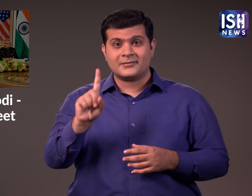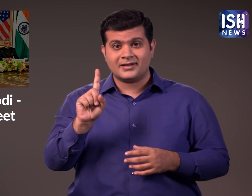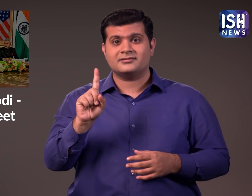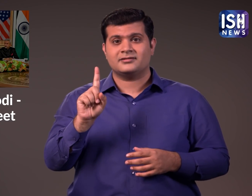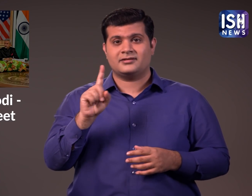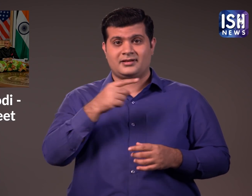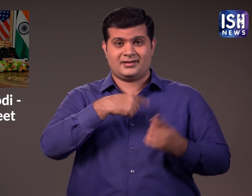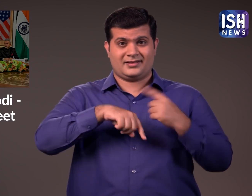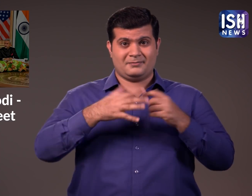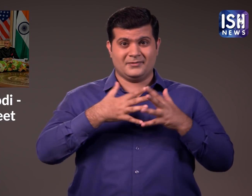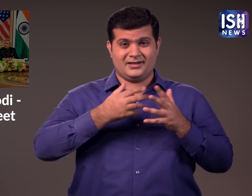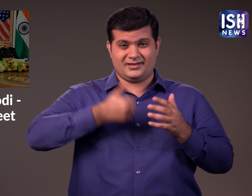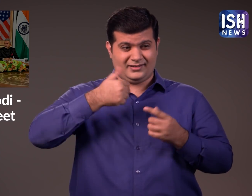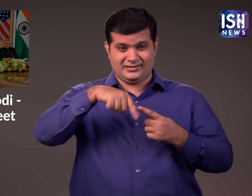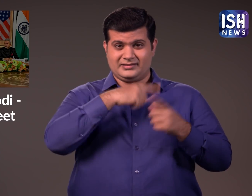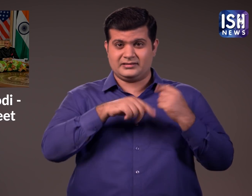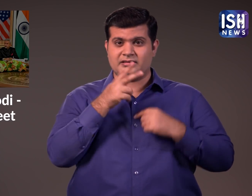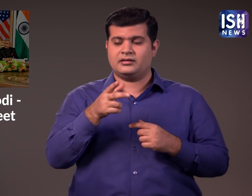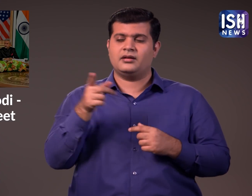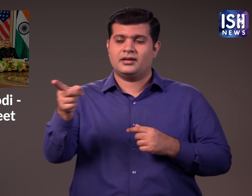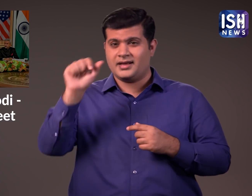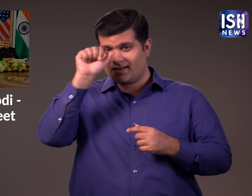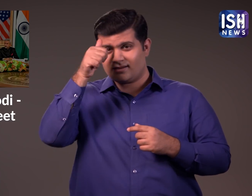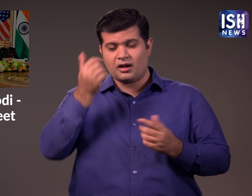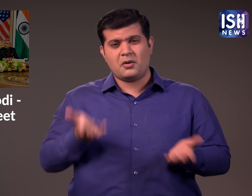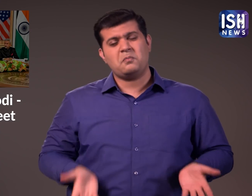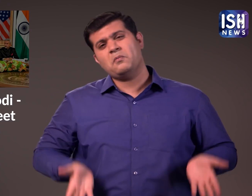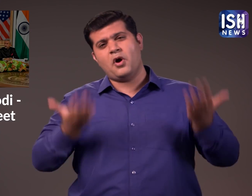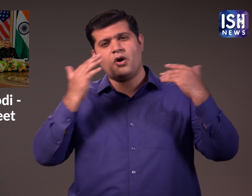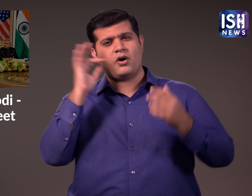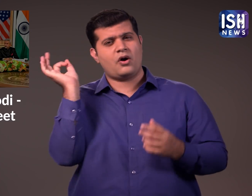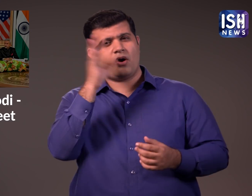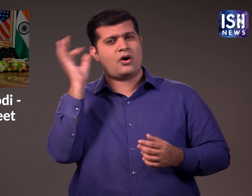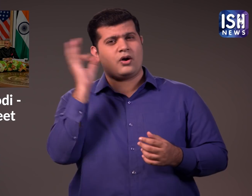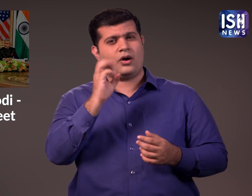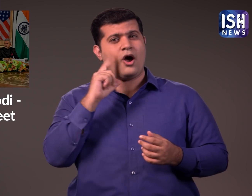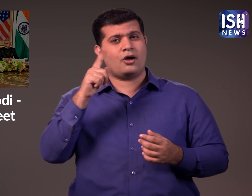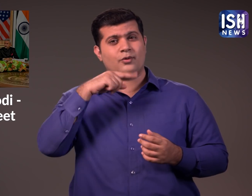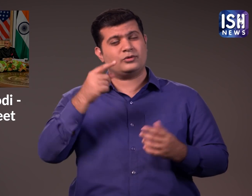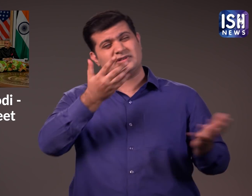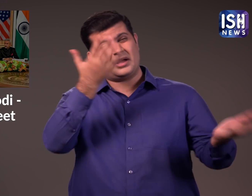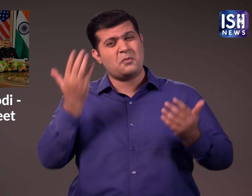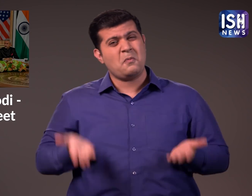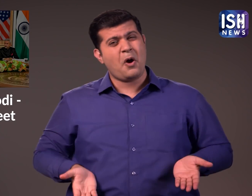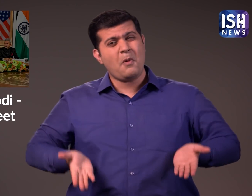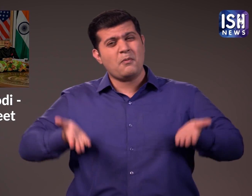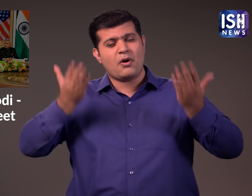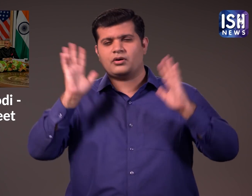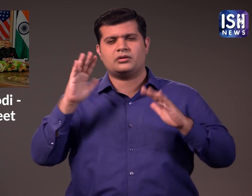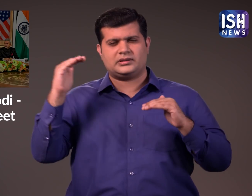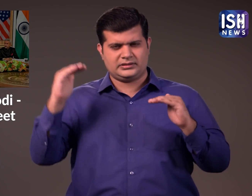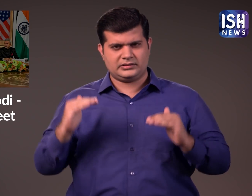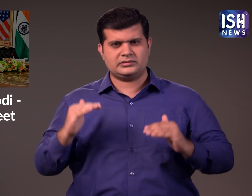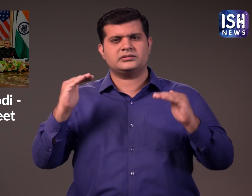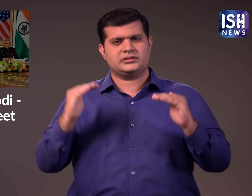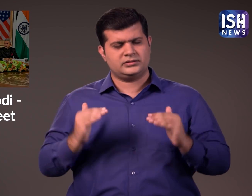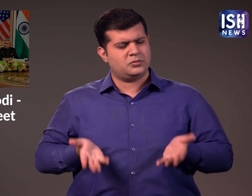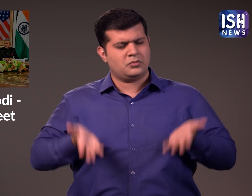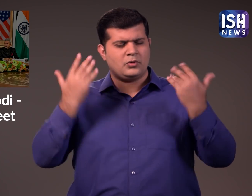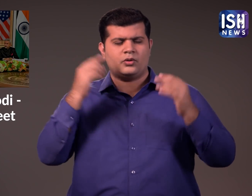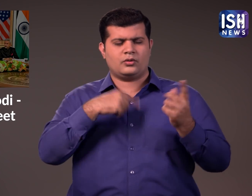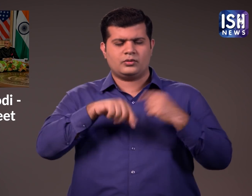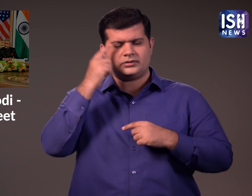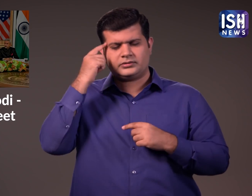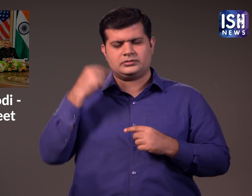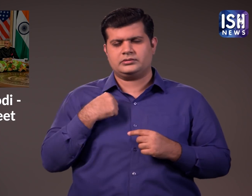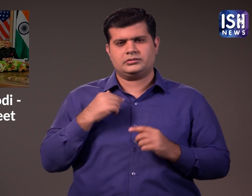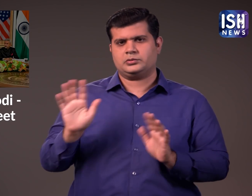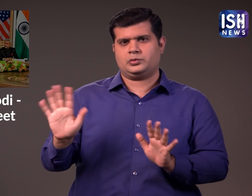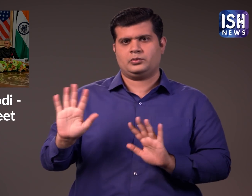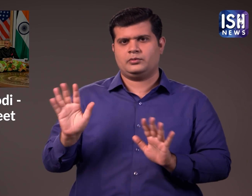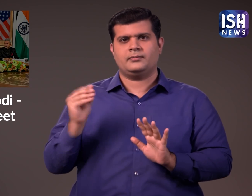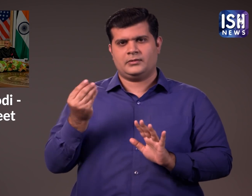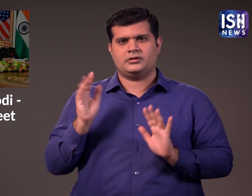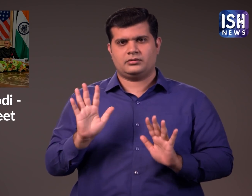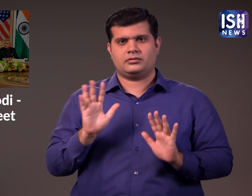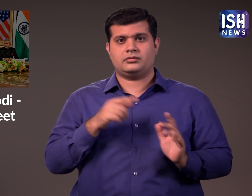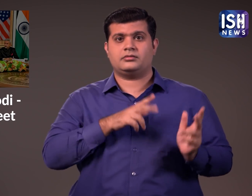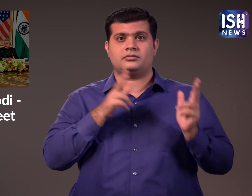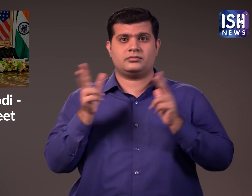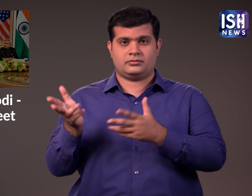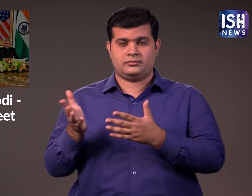However, we don't think India should increase imports of Russian energy.”